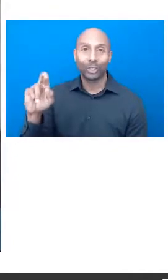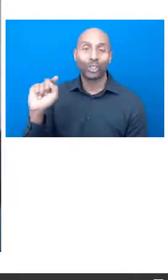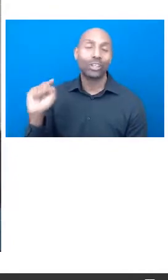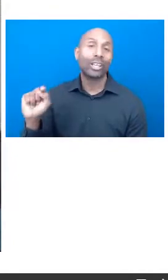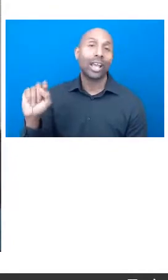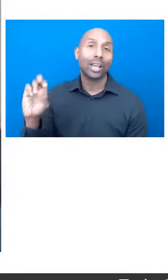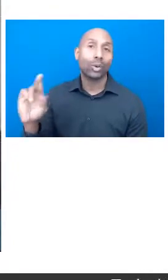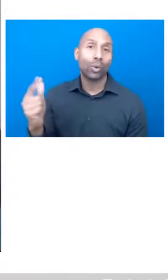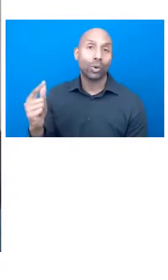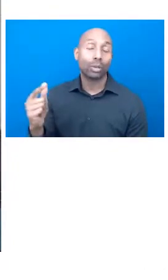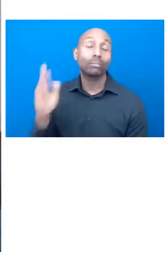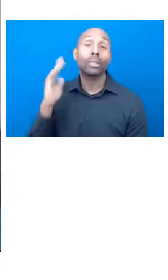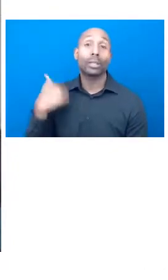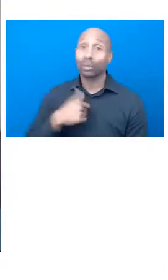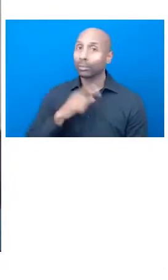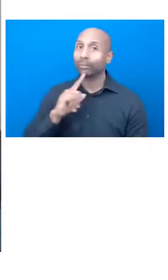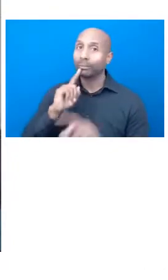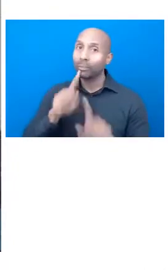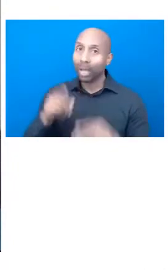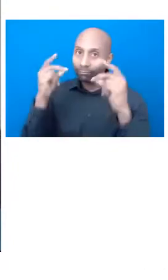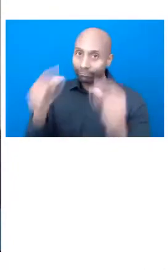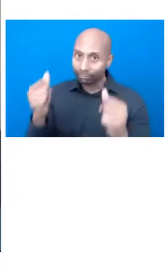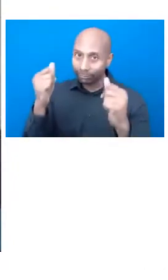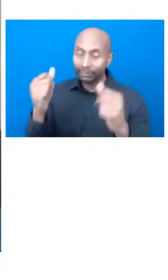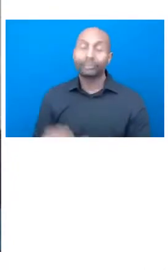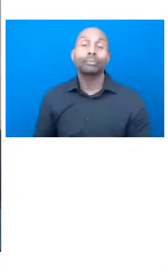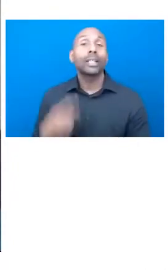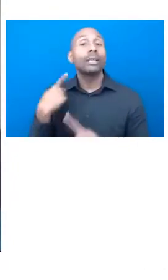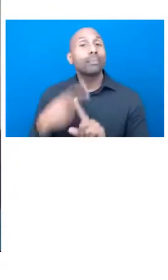You can also reach us on social media.